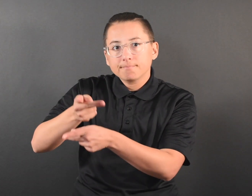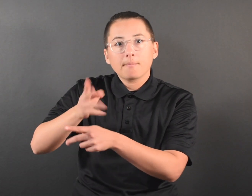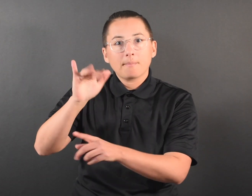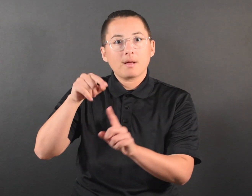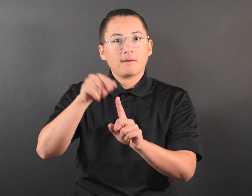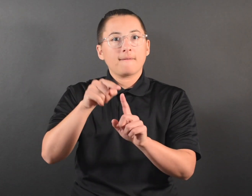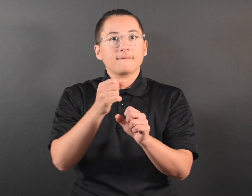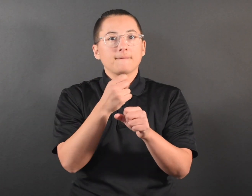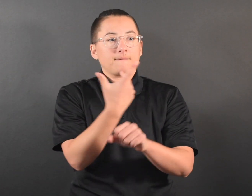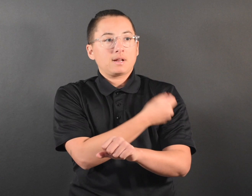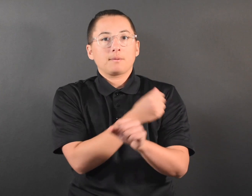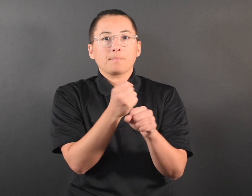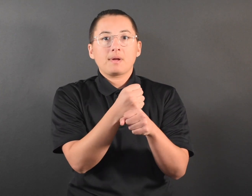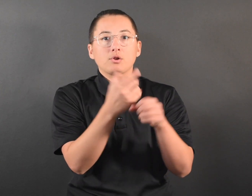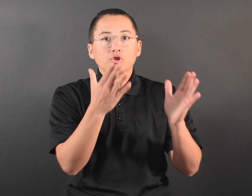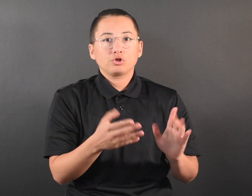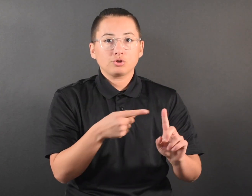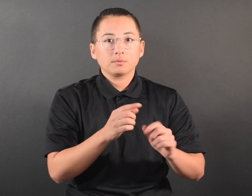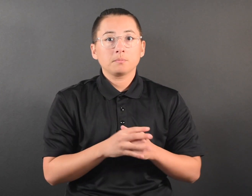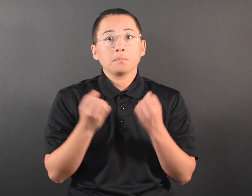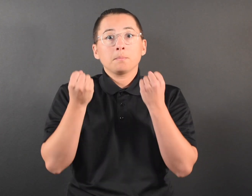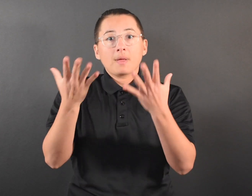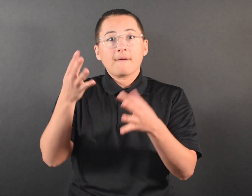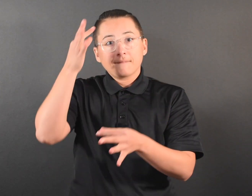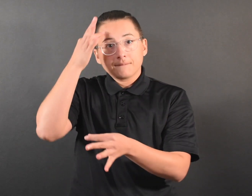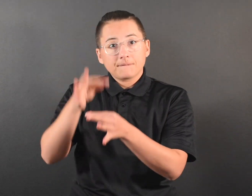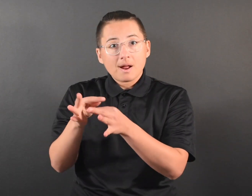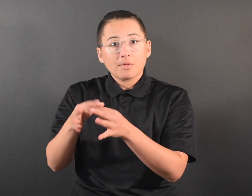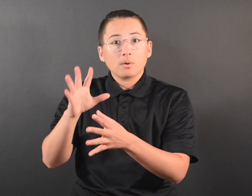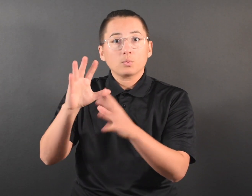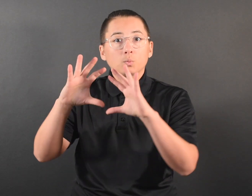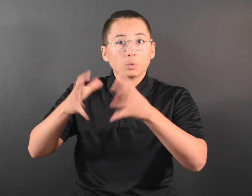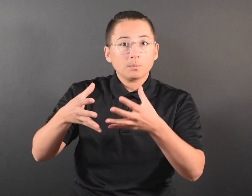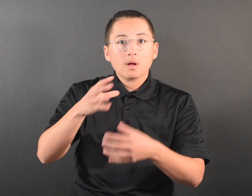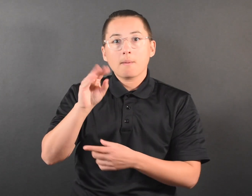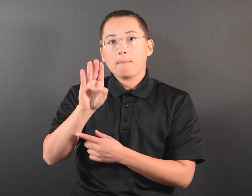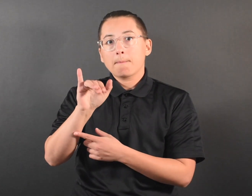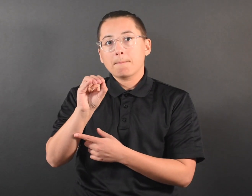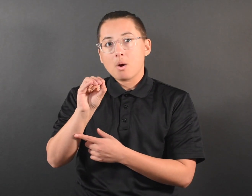Many faith groups and bioethical institutes have stated that people may ethically receive this